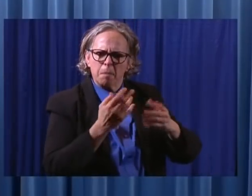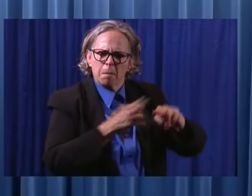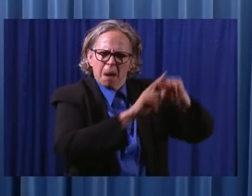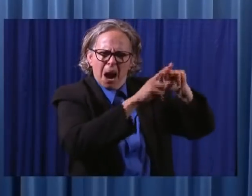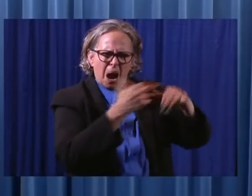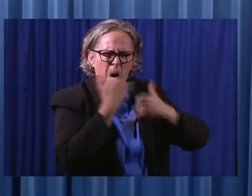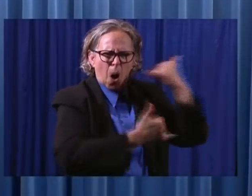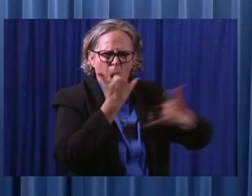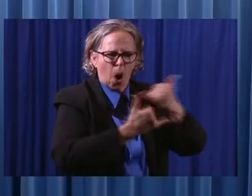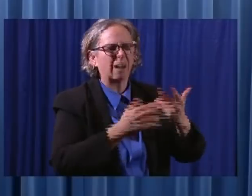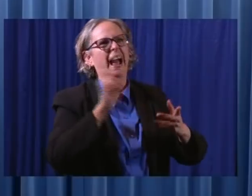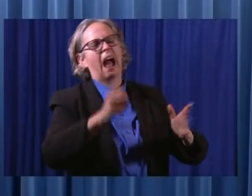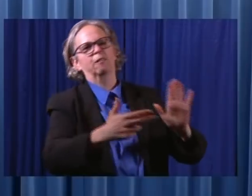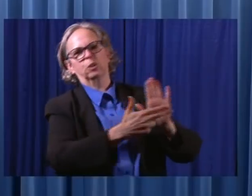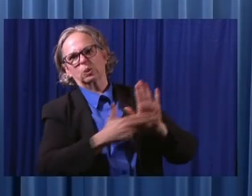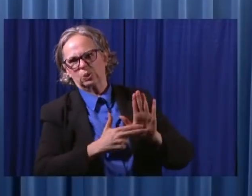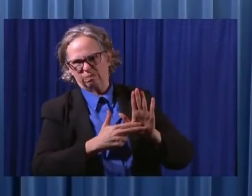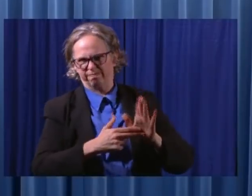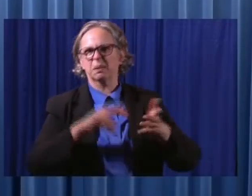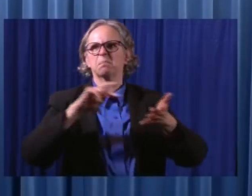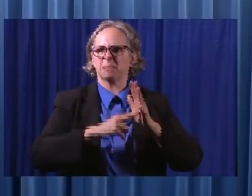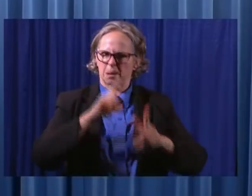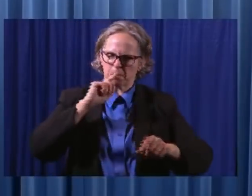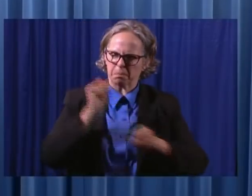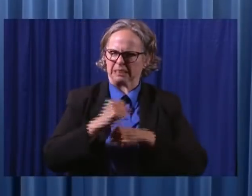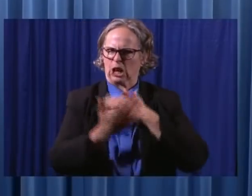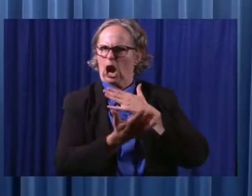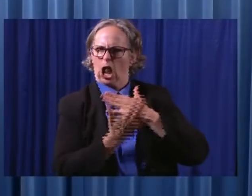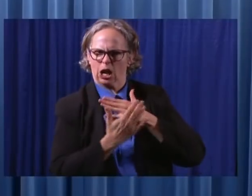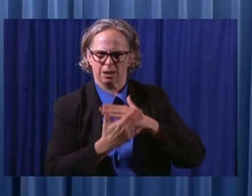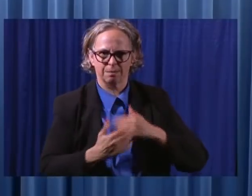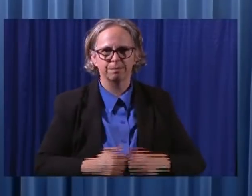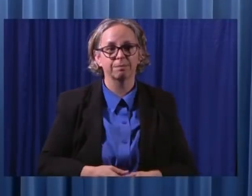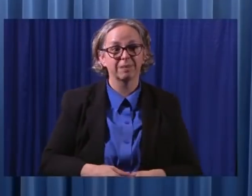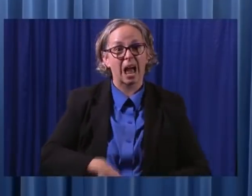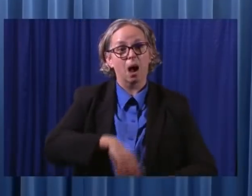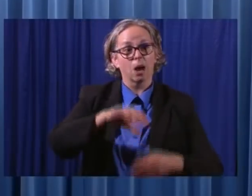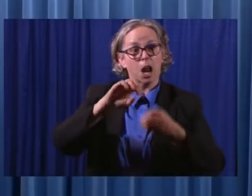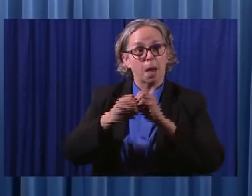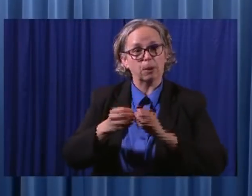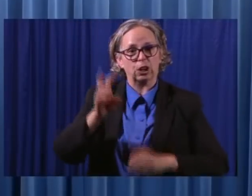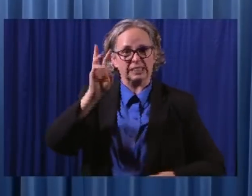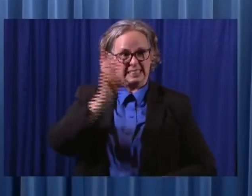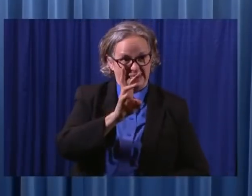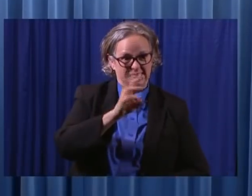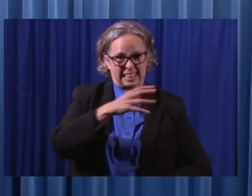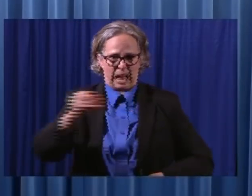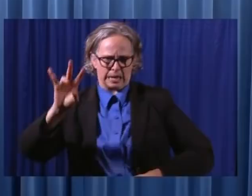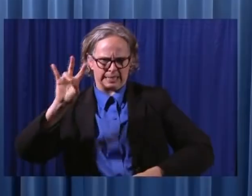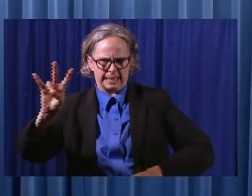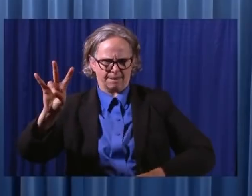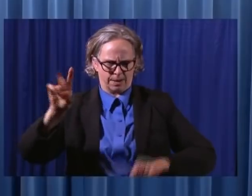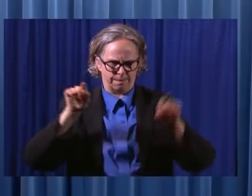VISITS AND THIS COULD BE AN EARLY WARNING INDICATOR FOR FUTURE HOSPITALIZATIONS FOR THE COUNTY IS FLAGGED WHEN THERE IS AN INCREASE OVER A FIVE DATE PERIOD.